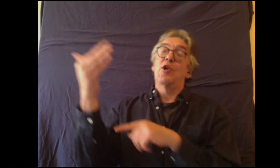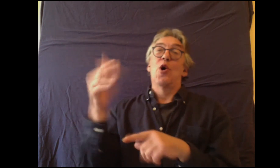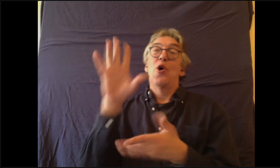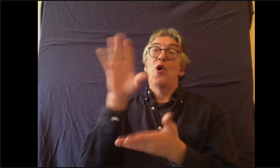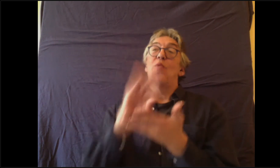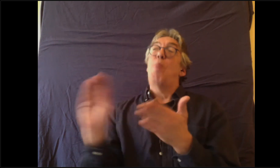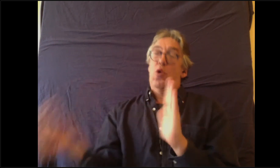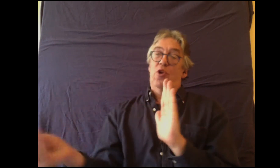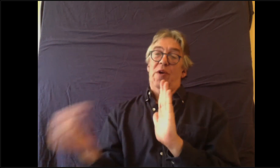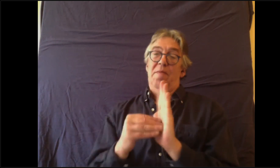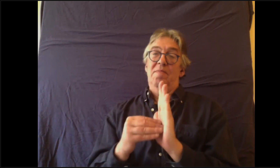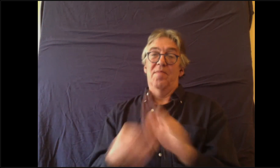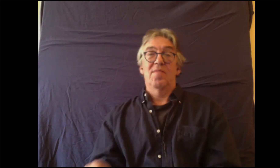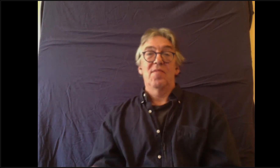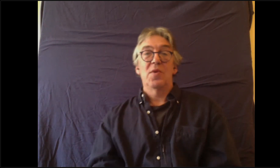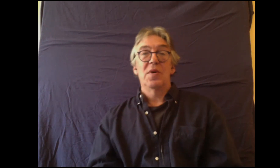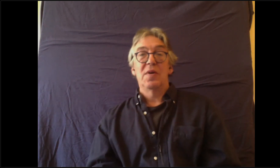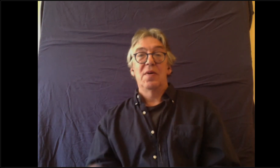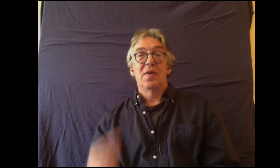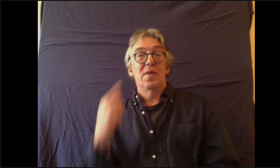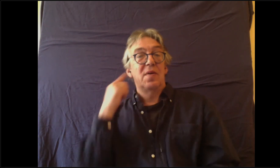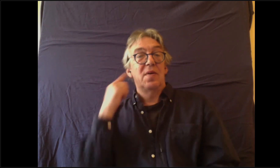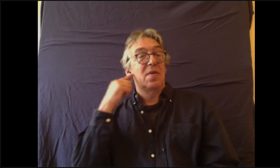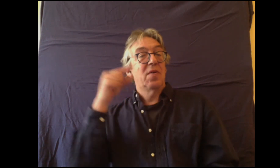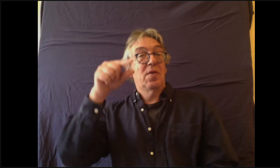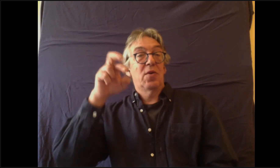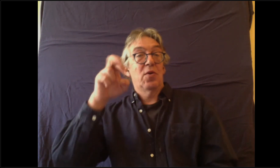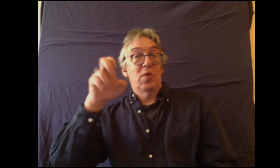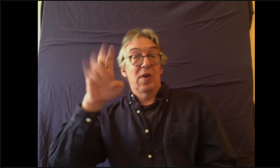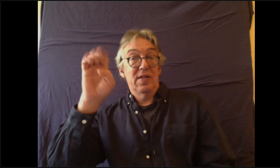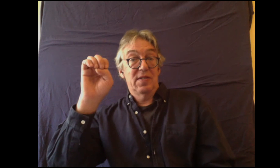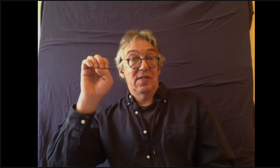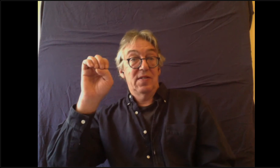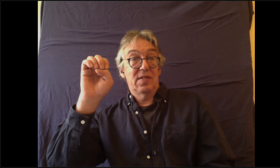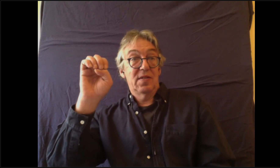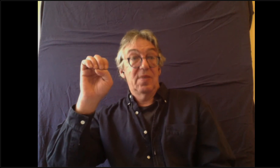Yes, I also wanted to tell you because of the network where I am,